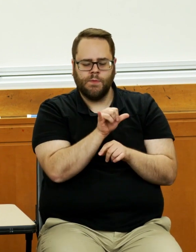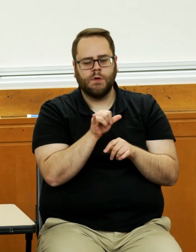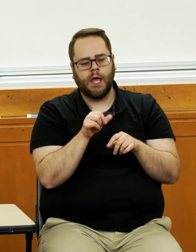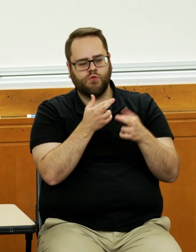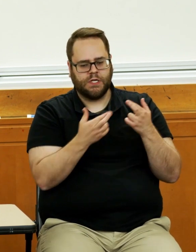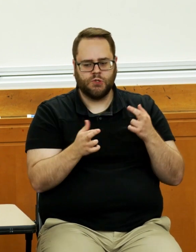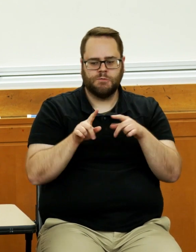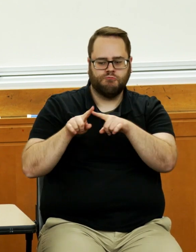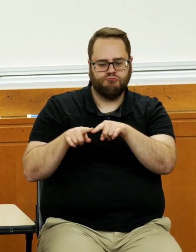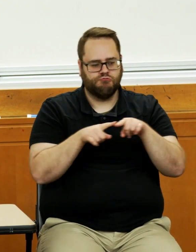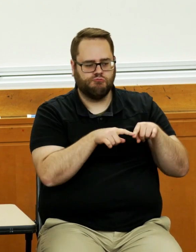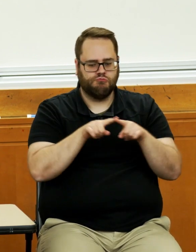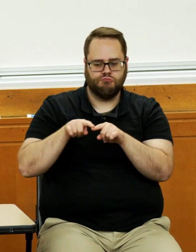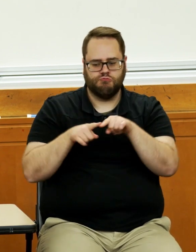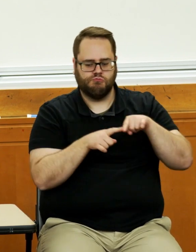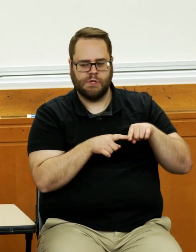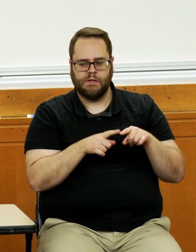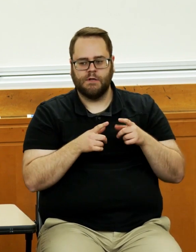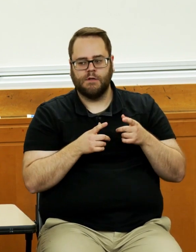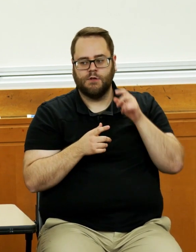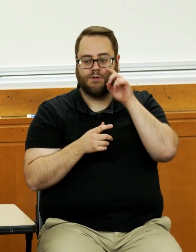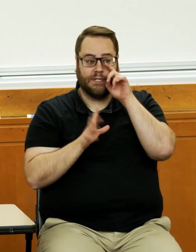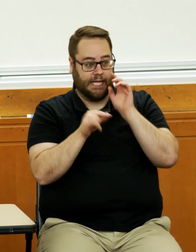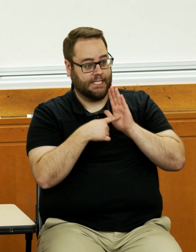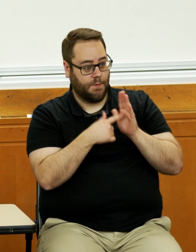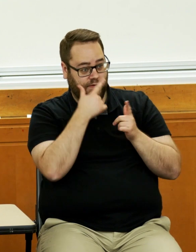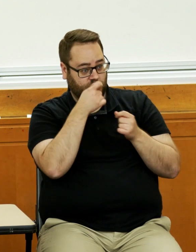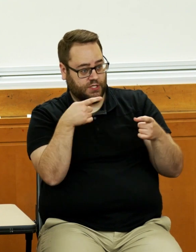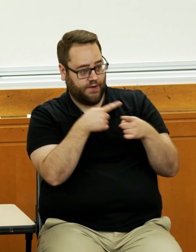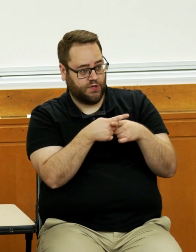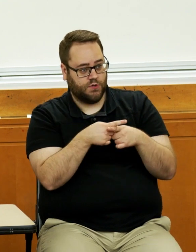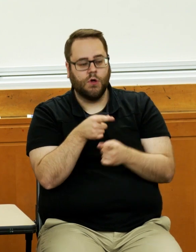Right. So, it's that the… Is that an example of interest convergence? Correct, I mean at that level.